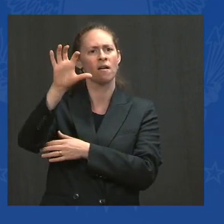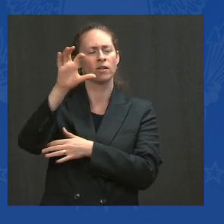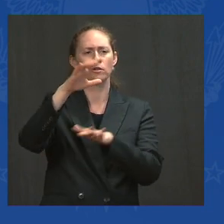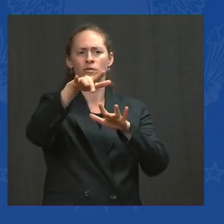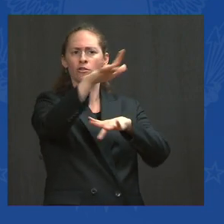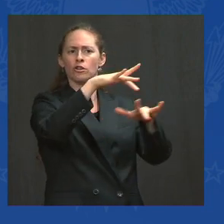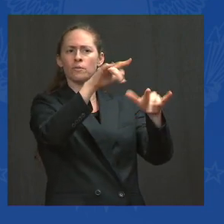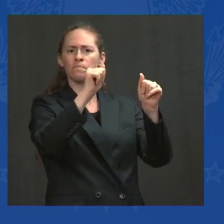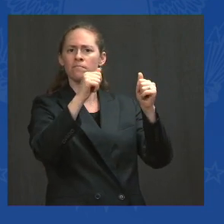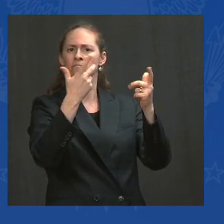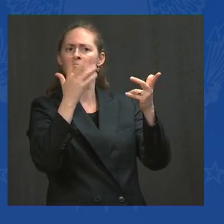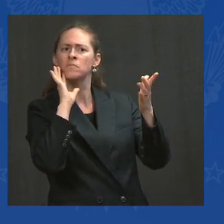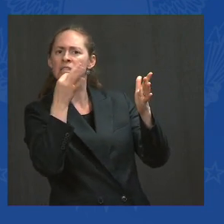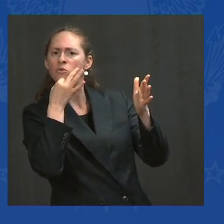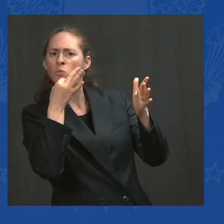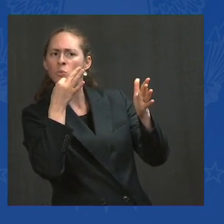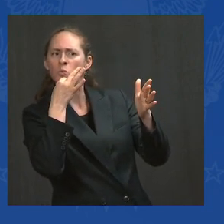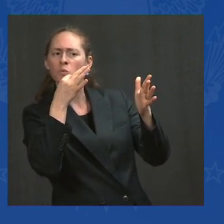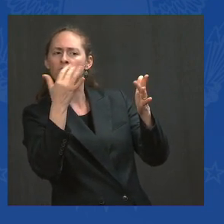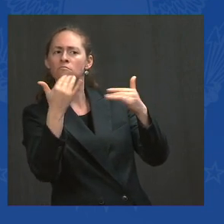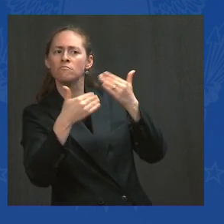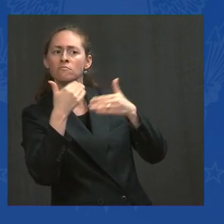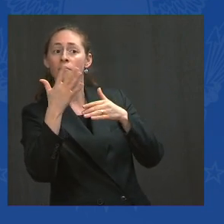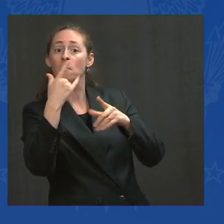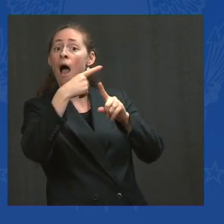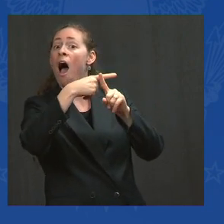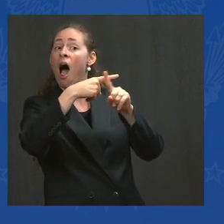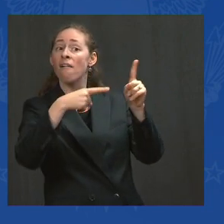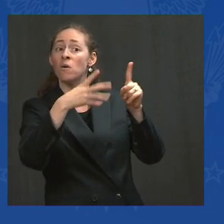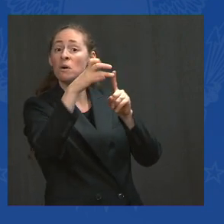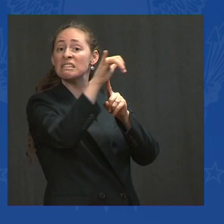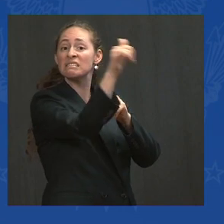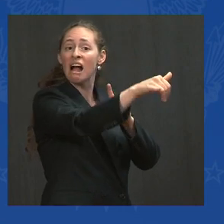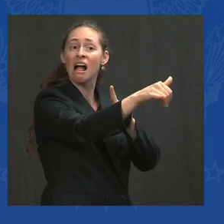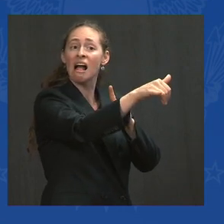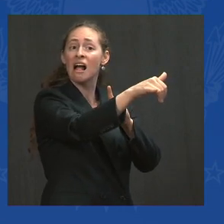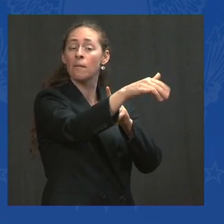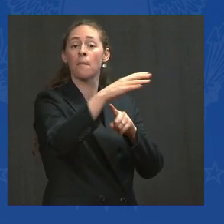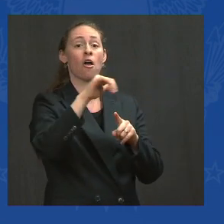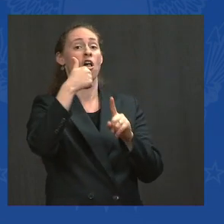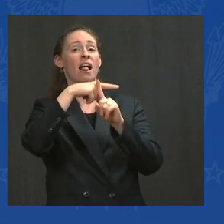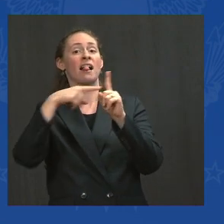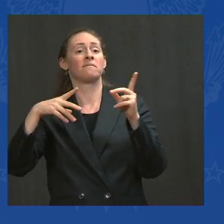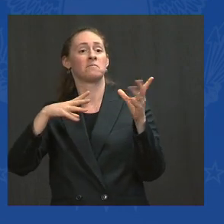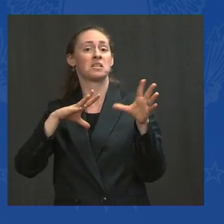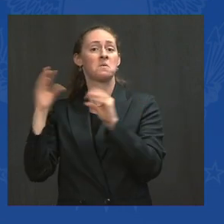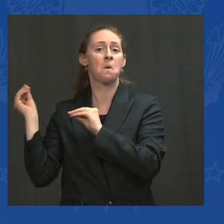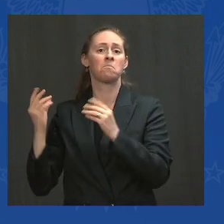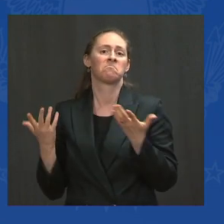And only half decided that they wanted to leave. The point is that I think the whole process has to